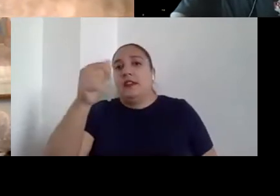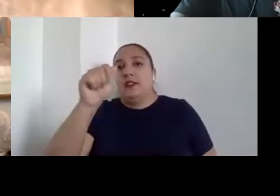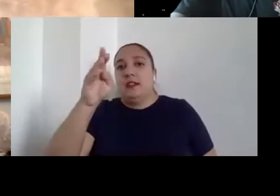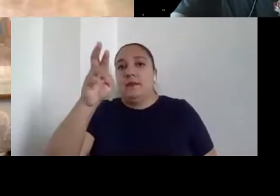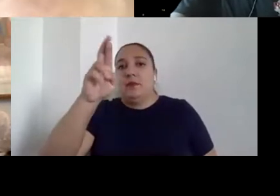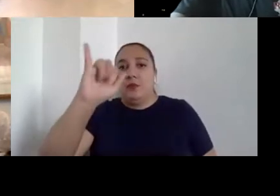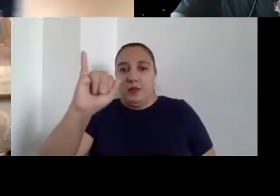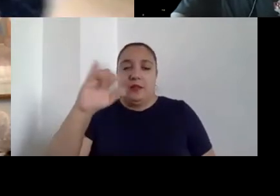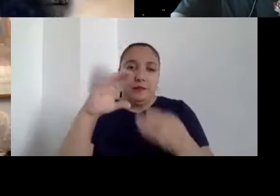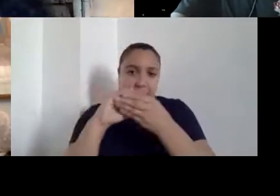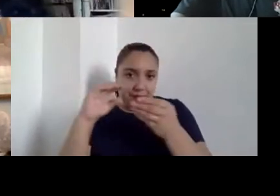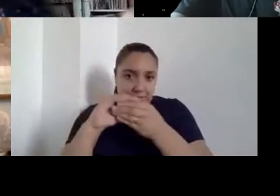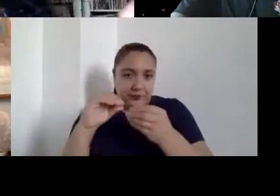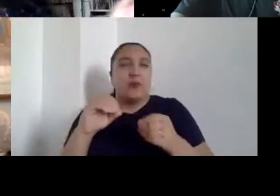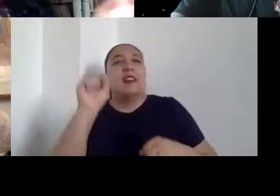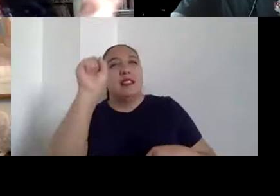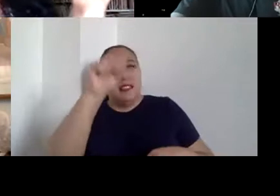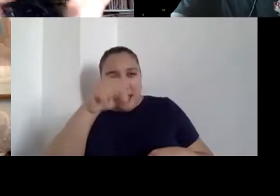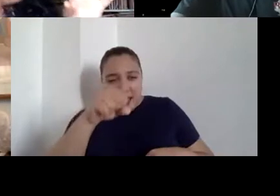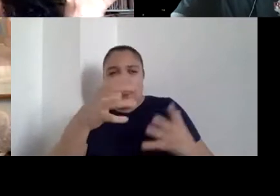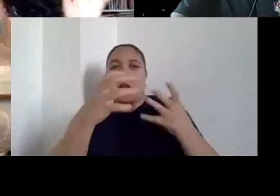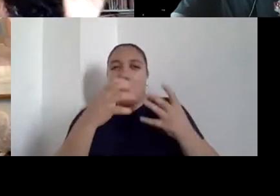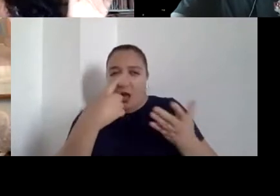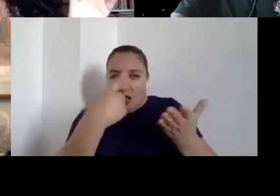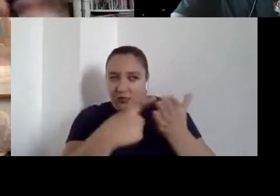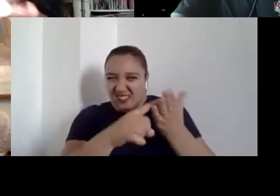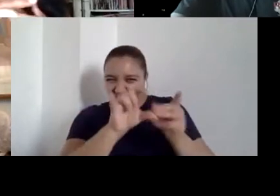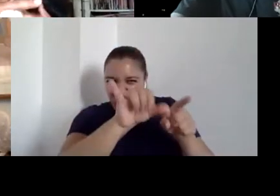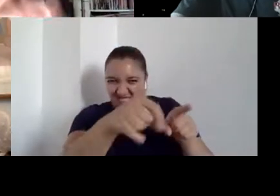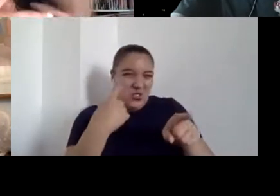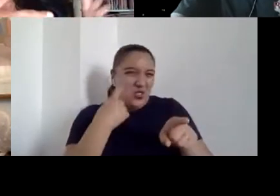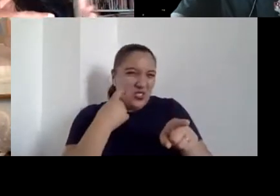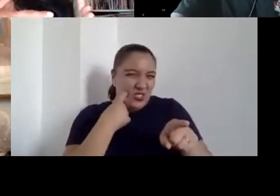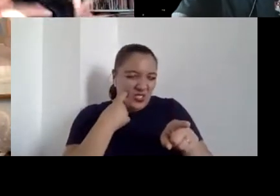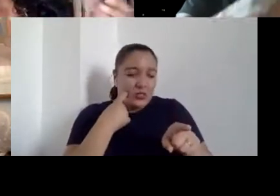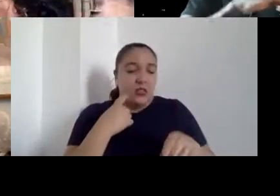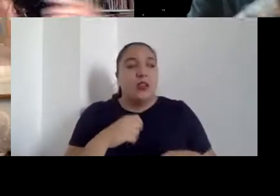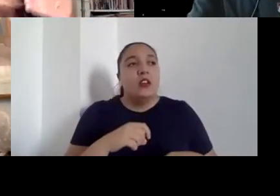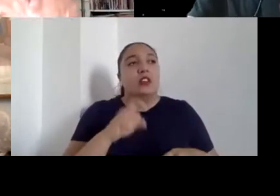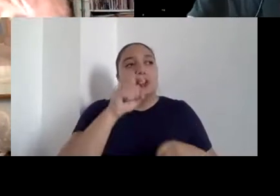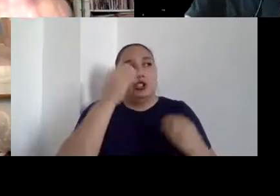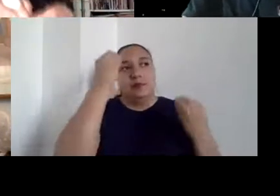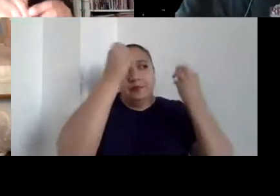to that, but also say that yes, we should look at how the labor, how the devices that